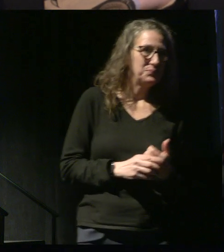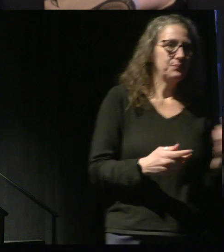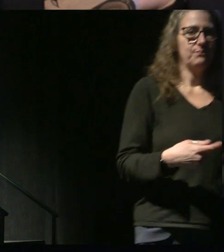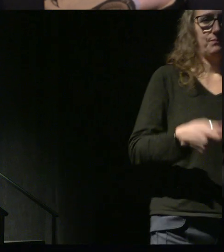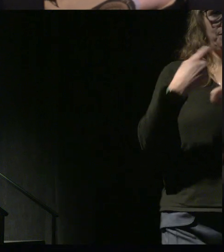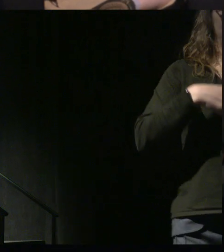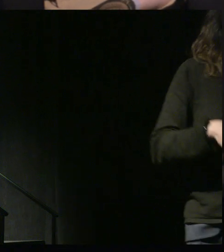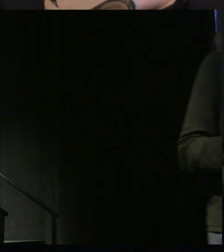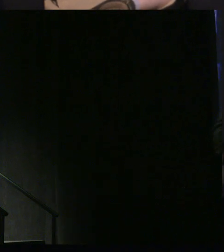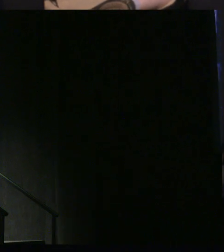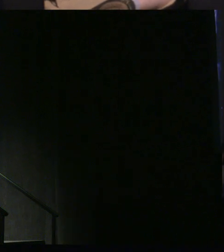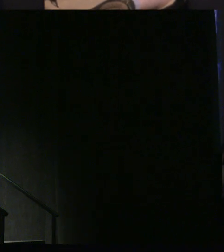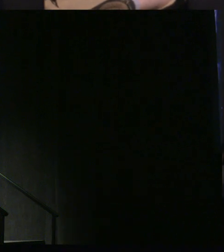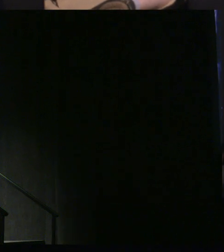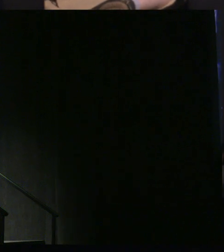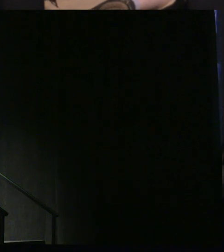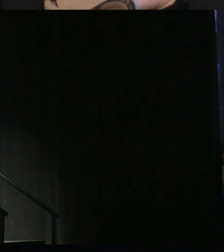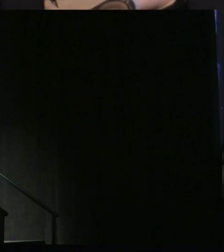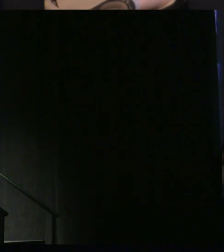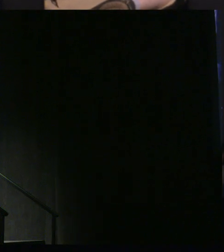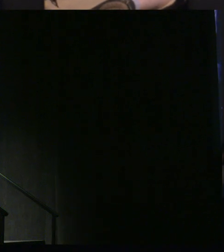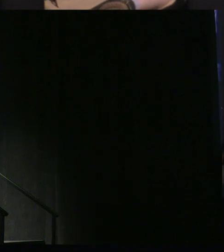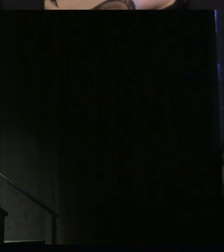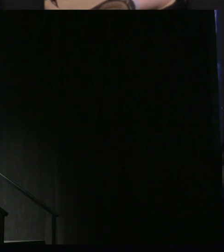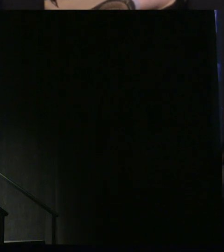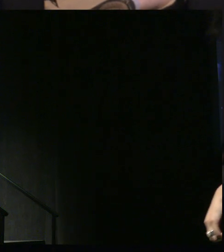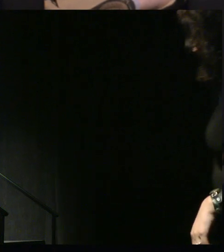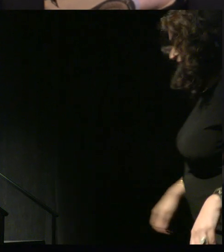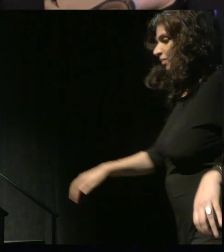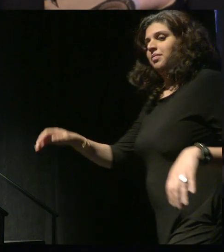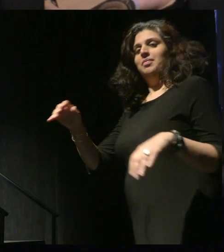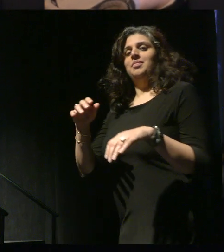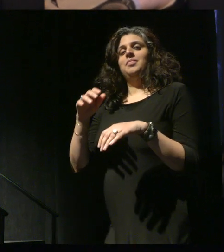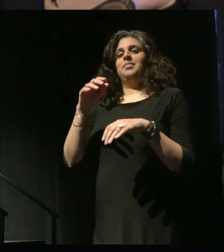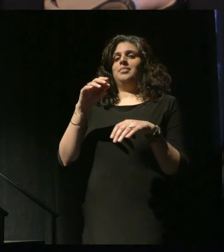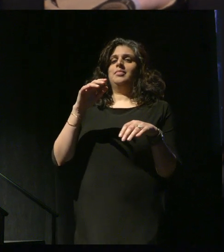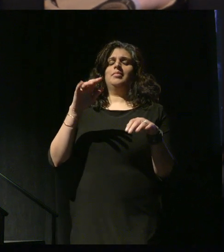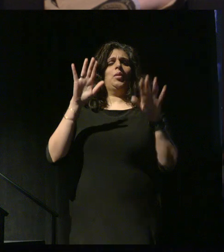Any opportunity to nerd out about writing is very welcome